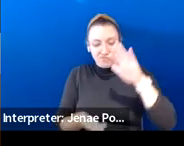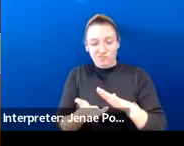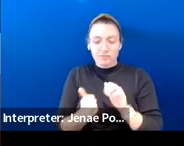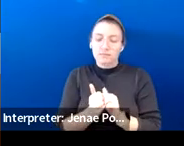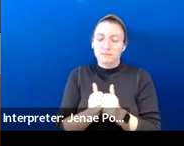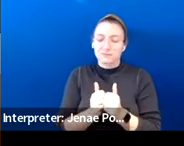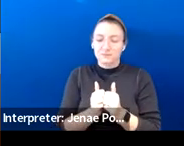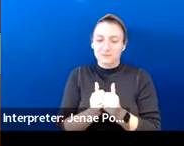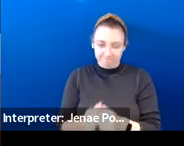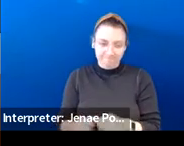Next slide, please.